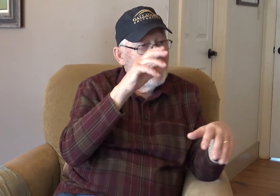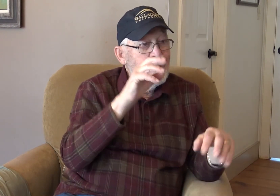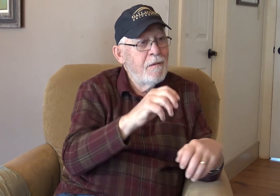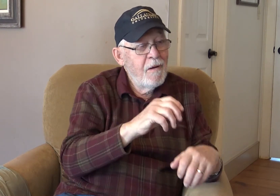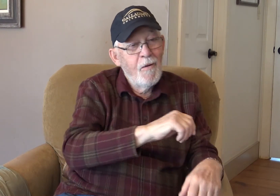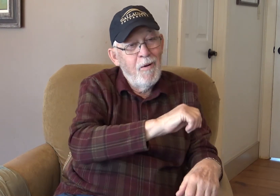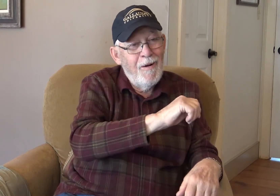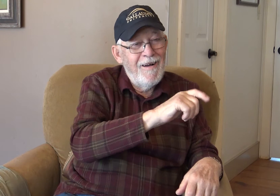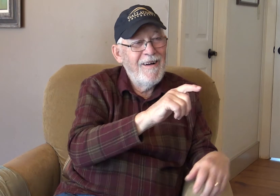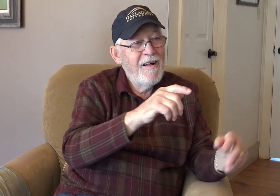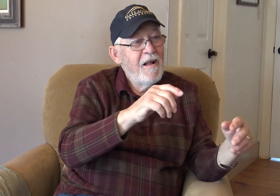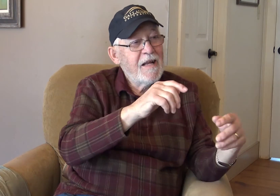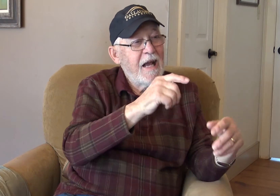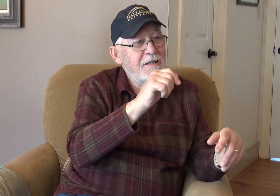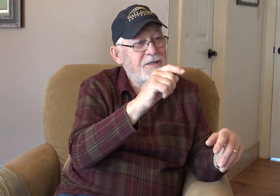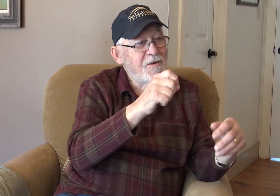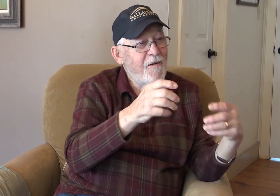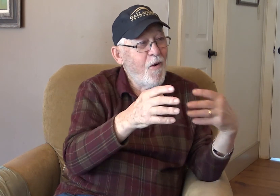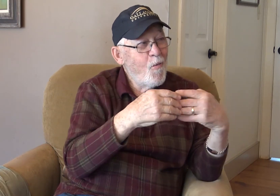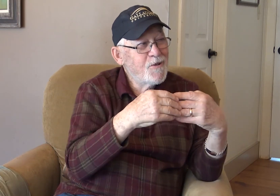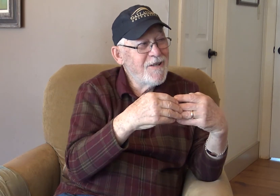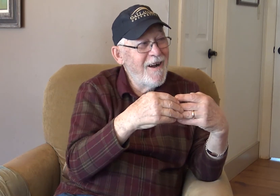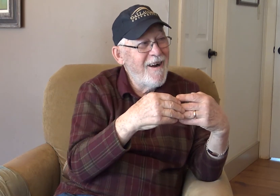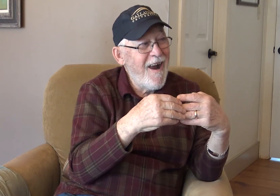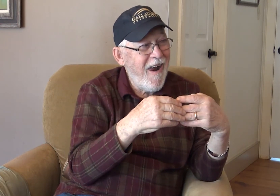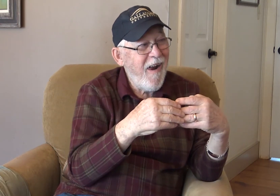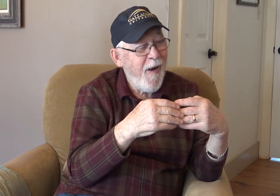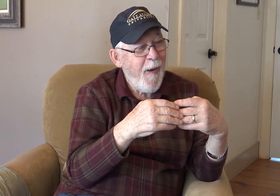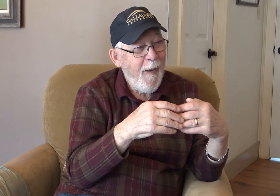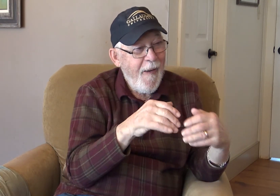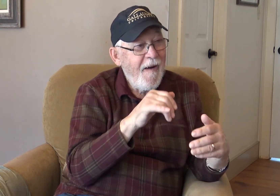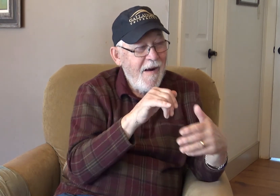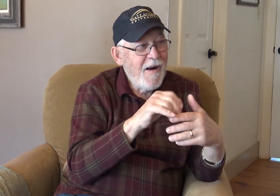and were stunned that the gates were closed.